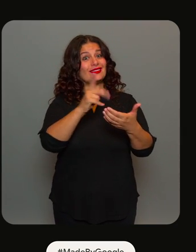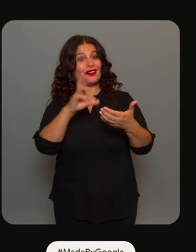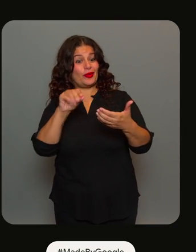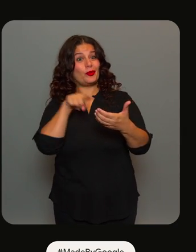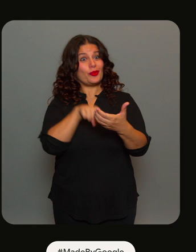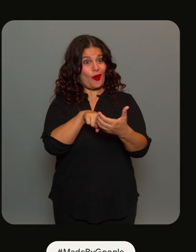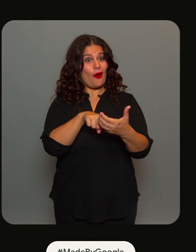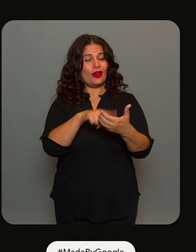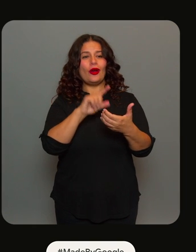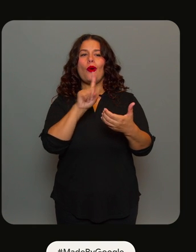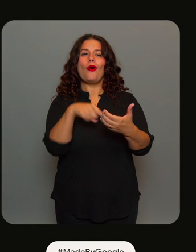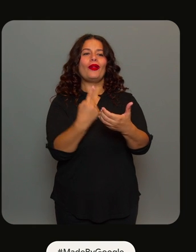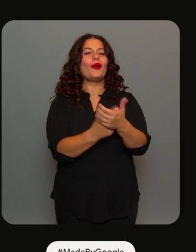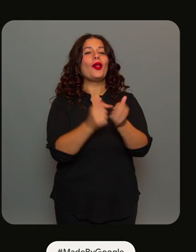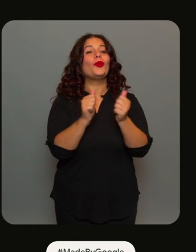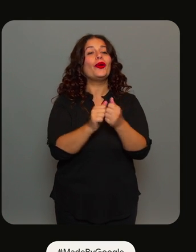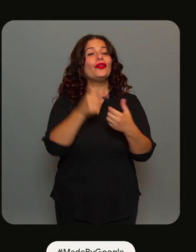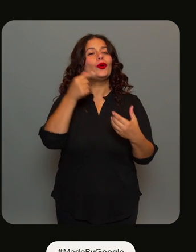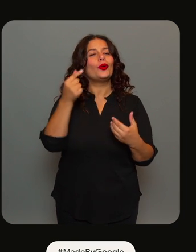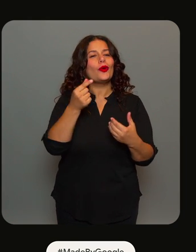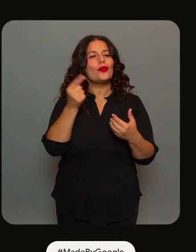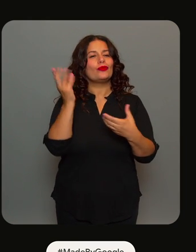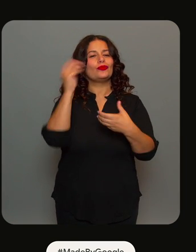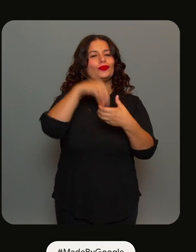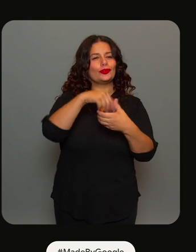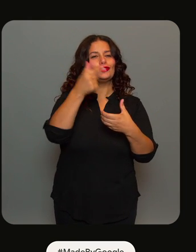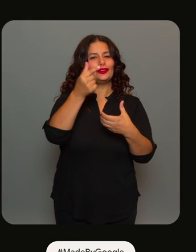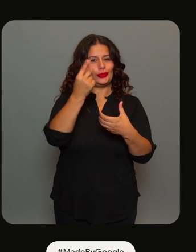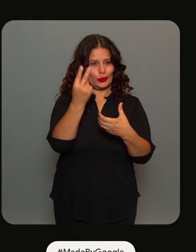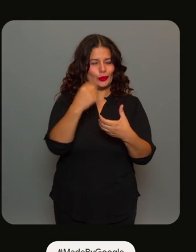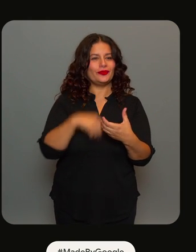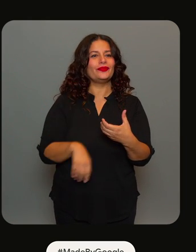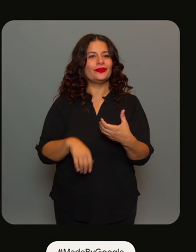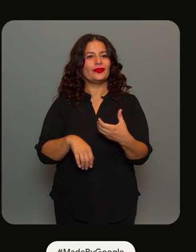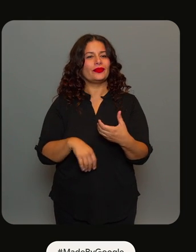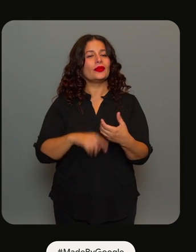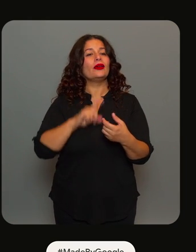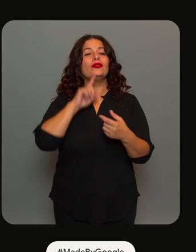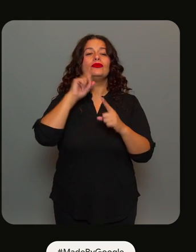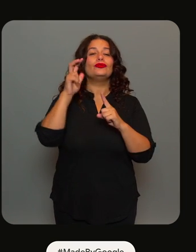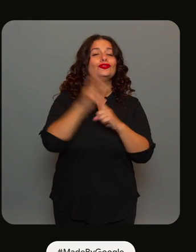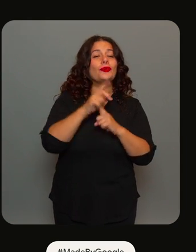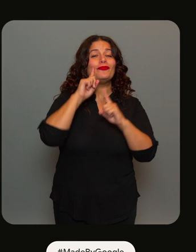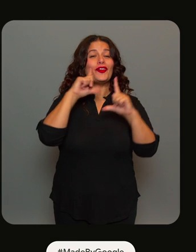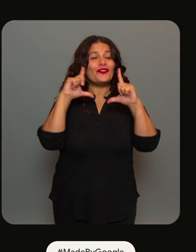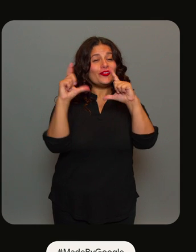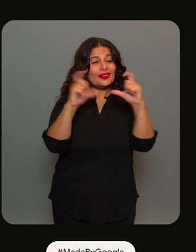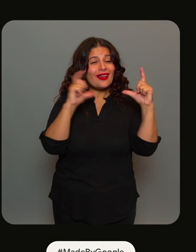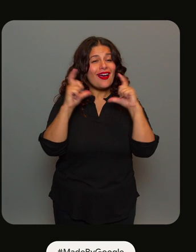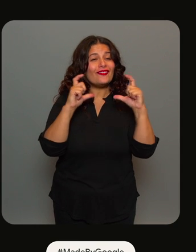with Google Tensor G2, so they're the best phones for photography, from sharpening your photos, to getting you in